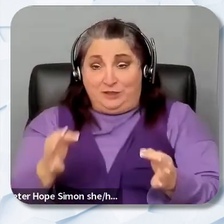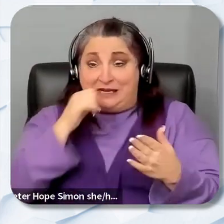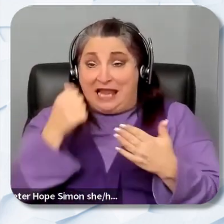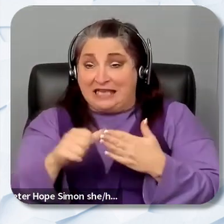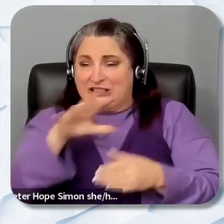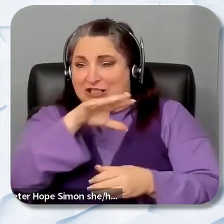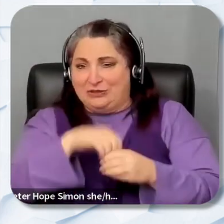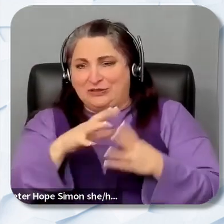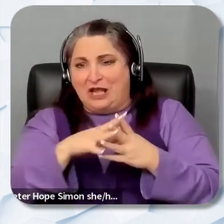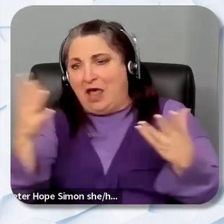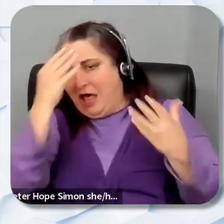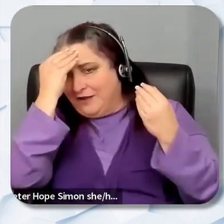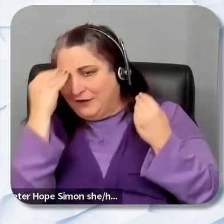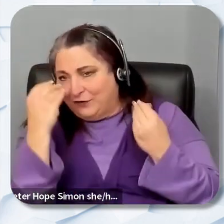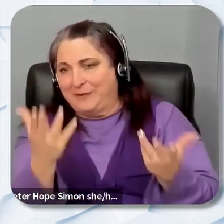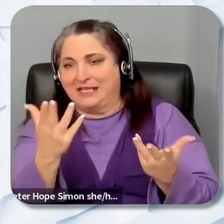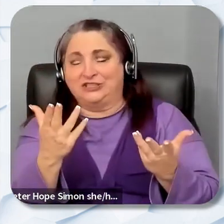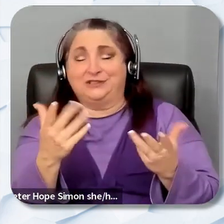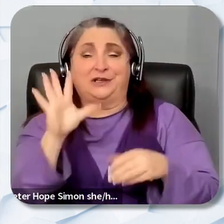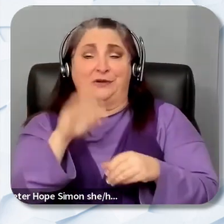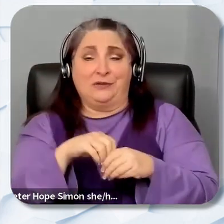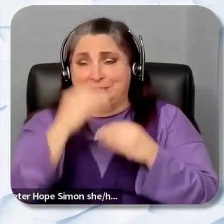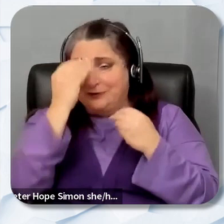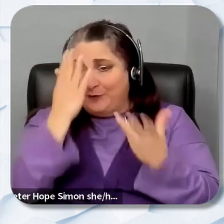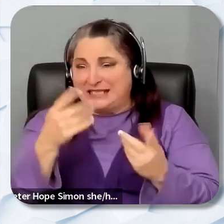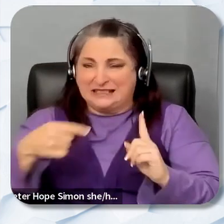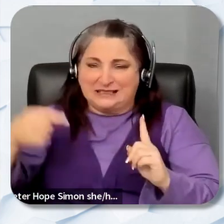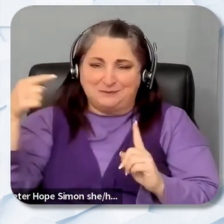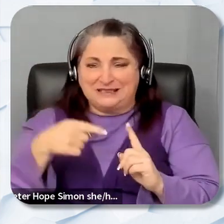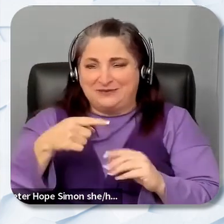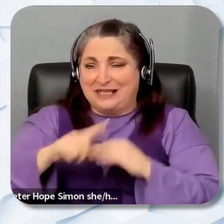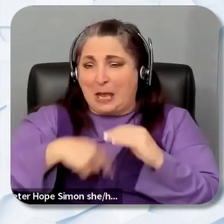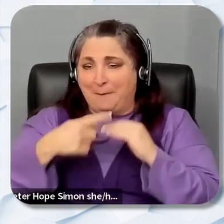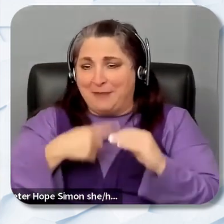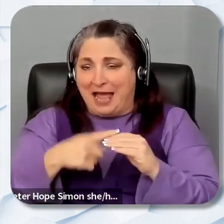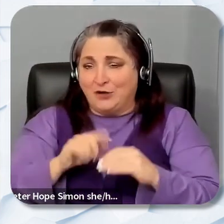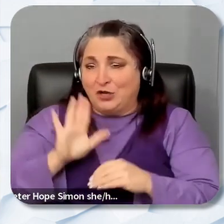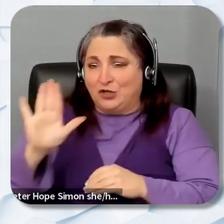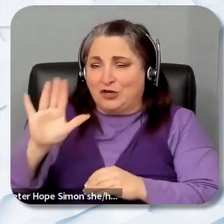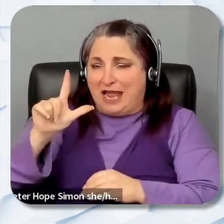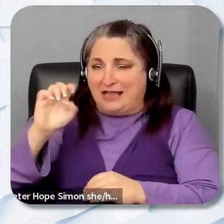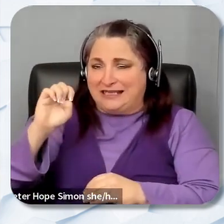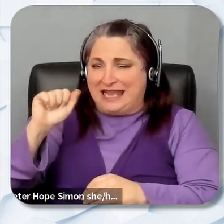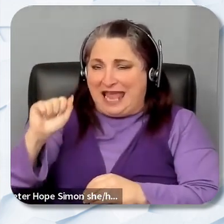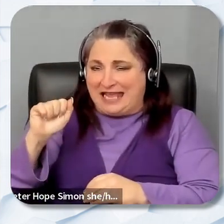a lot of information. It includes information specifically about your LEAs Annual Determination